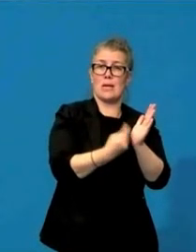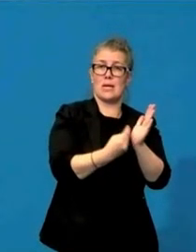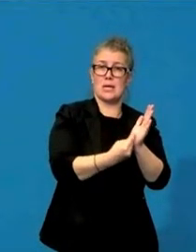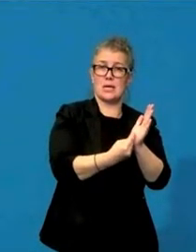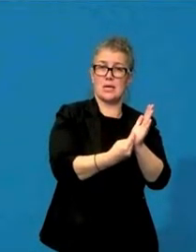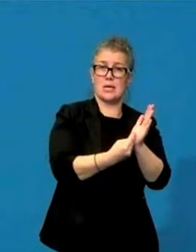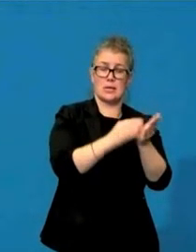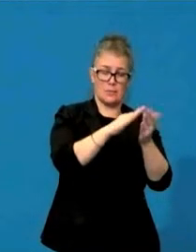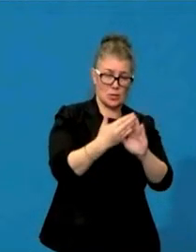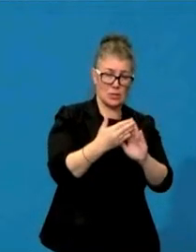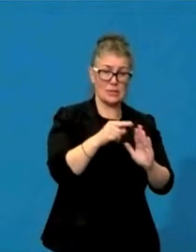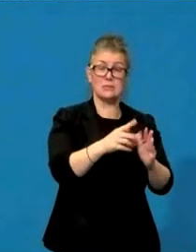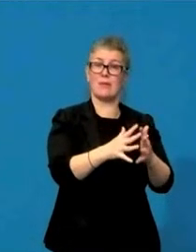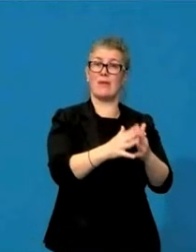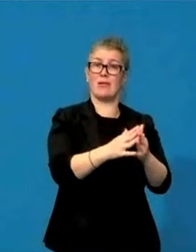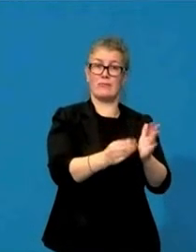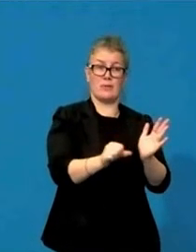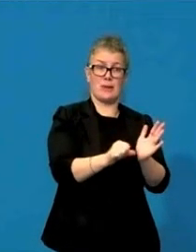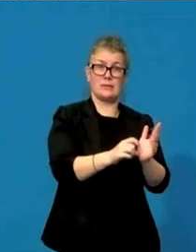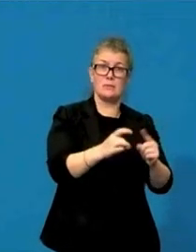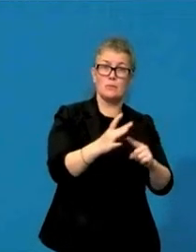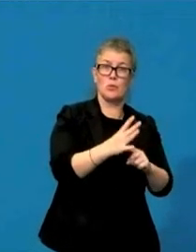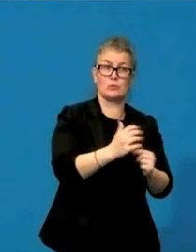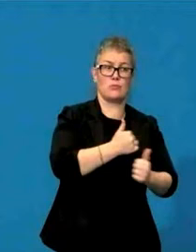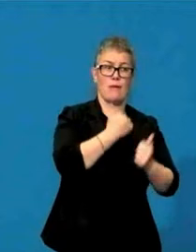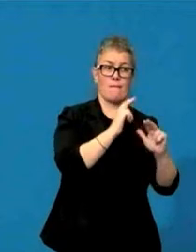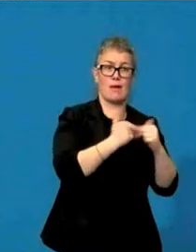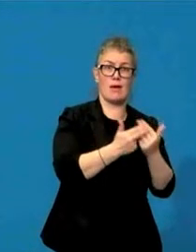important to our family, and it is really based around that.